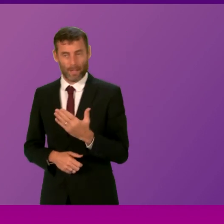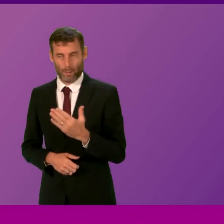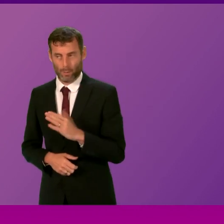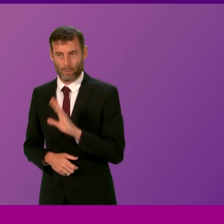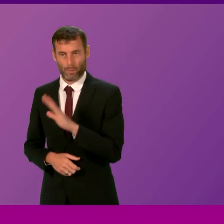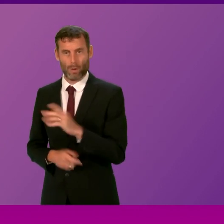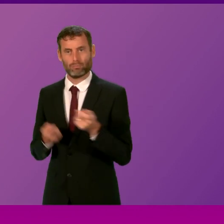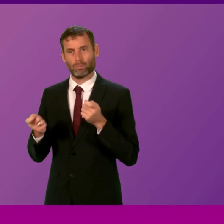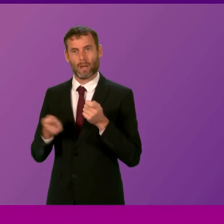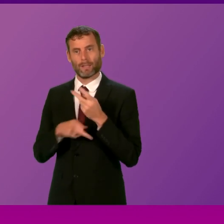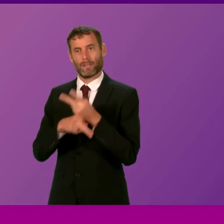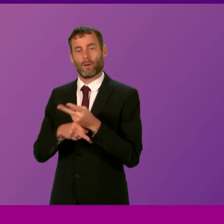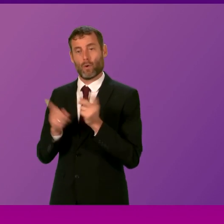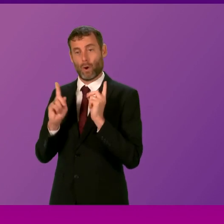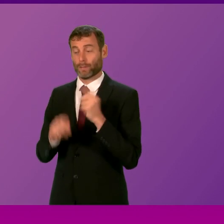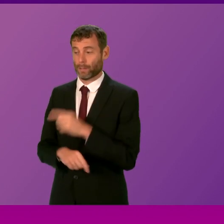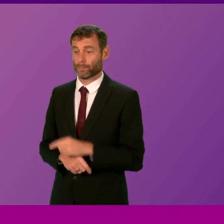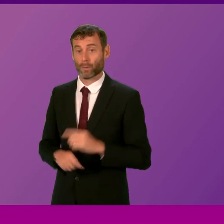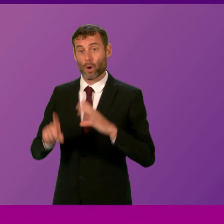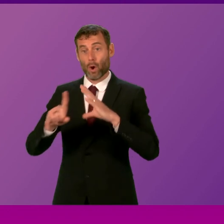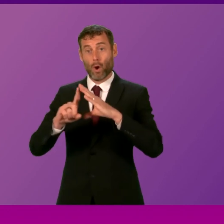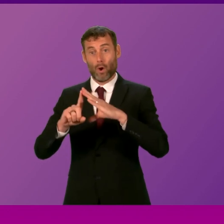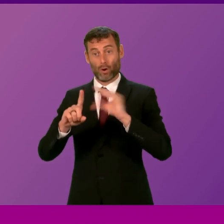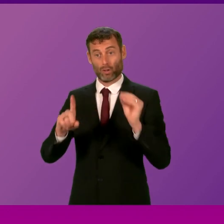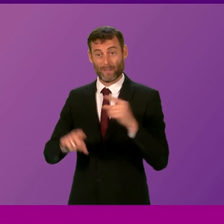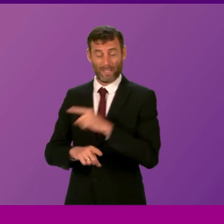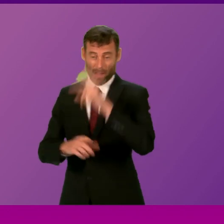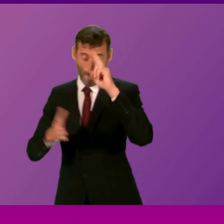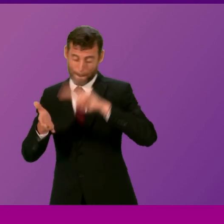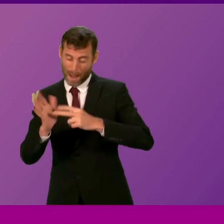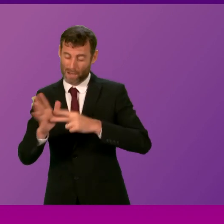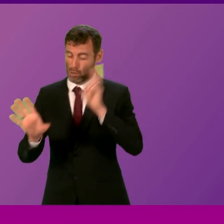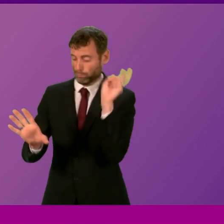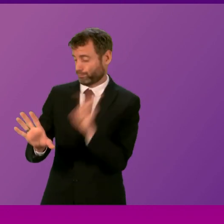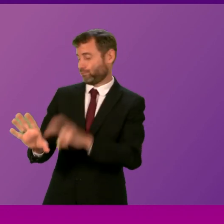The Conservatives delivered a ruinous Brexit. This week, Keir Starmer said that he would